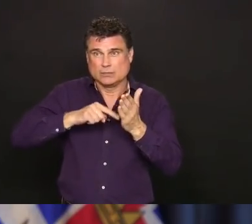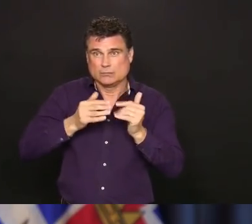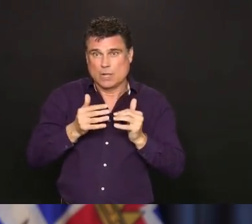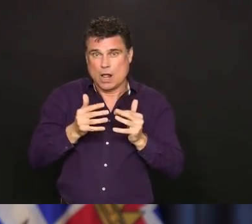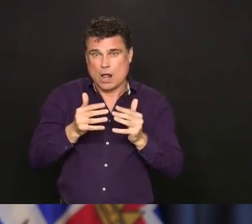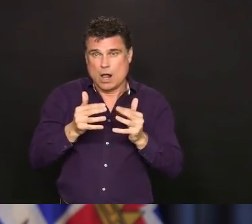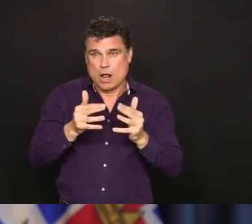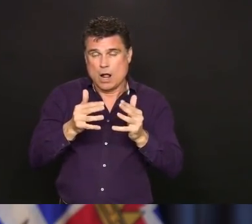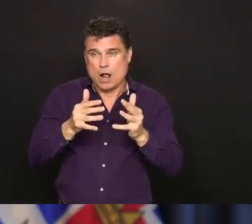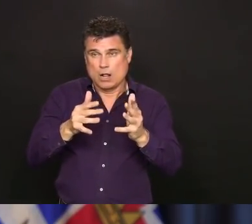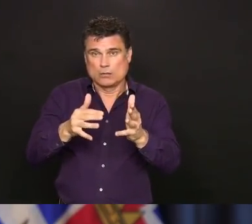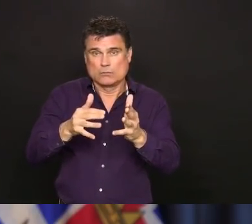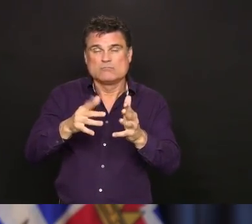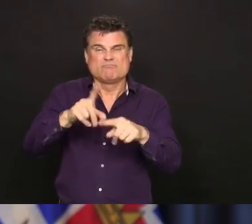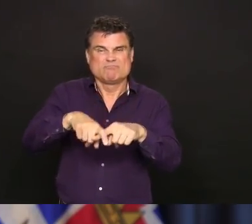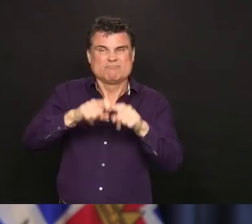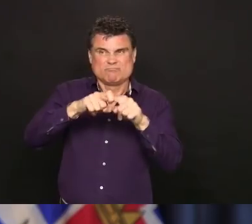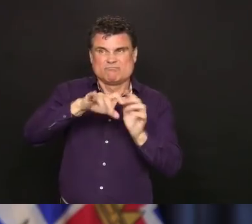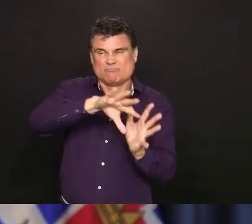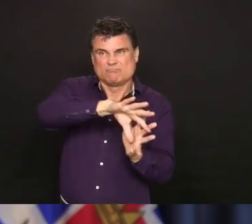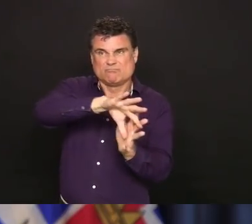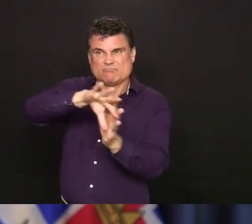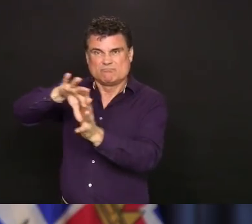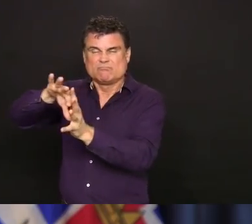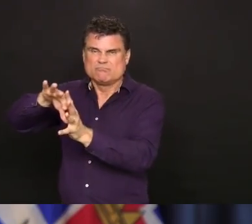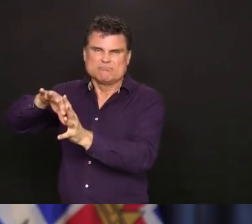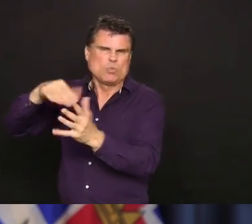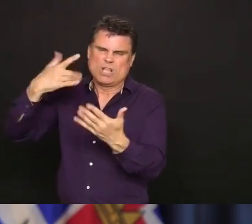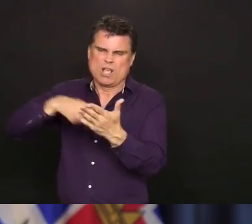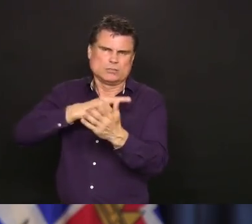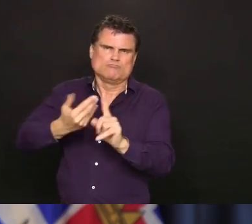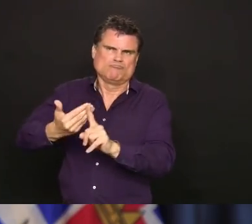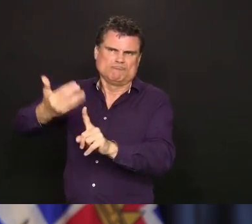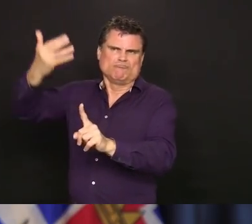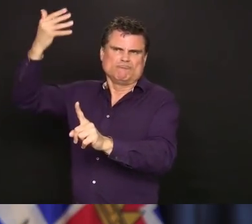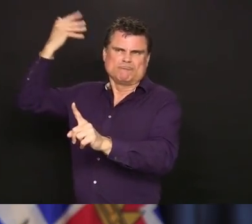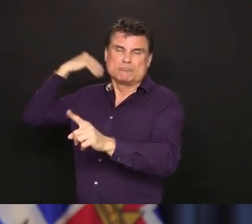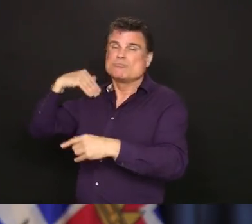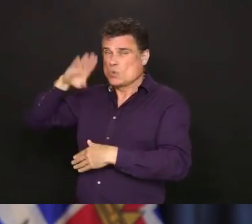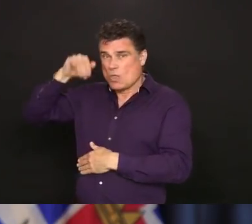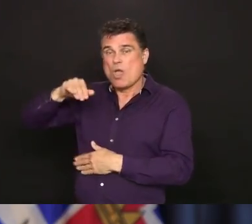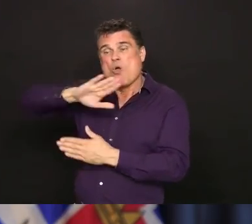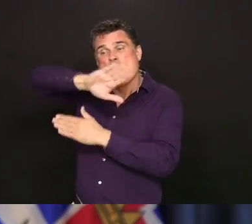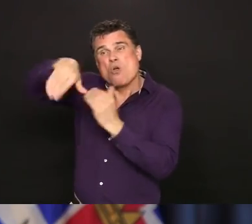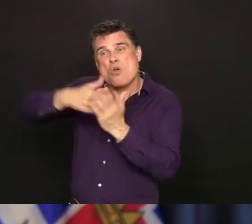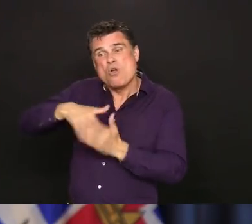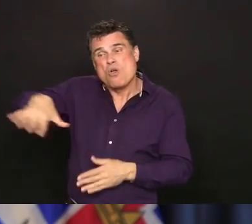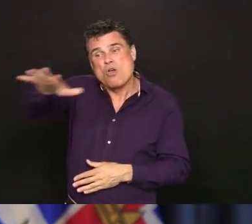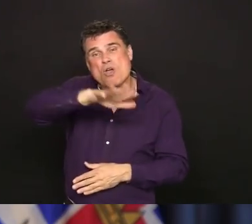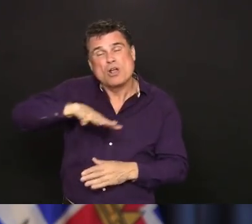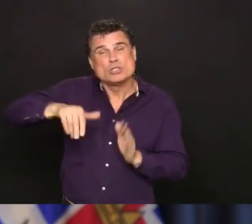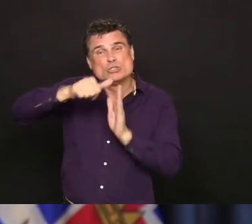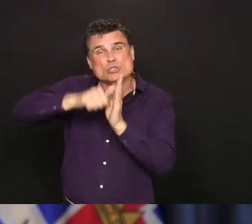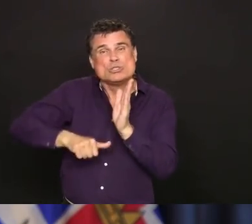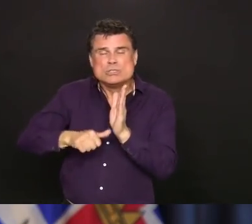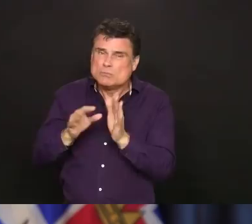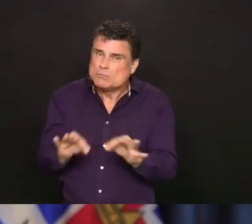they're all significant and people require them in the health care system. That work has been continuing